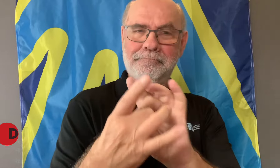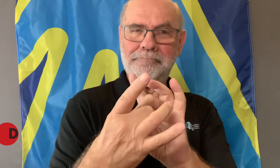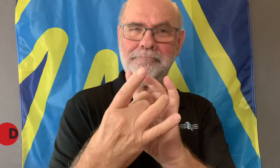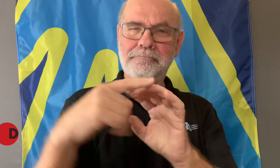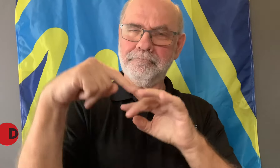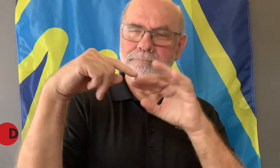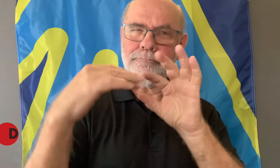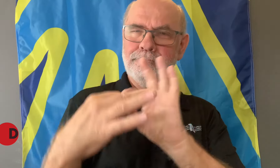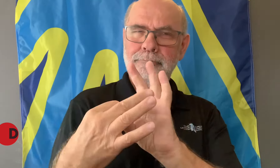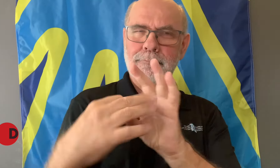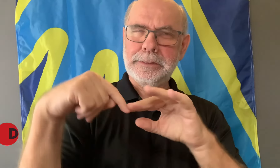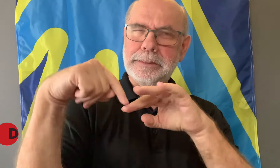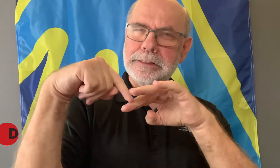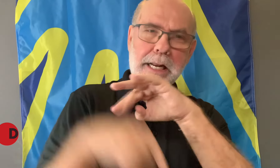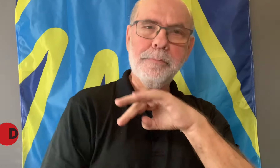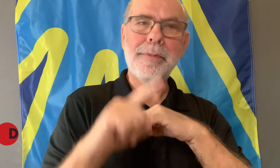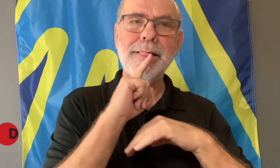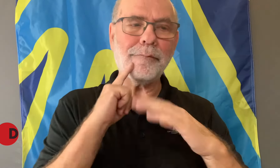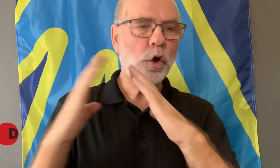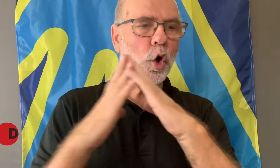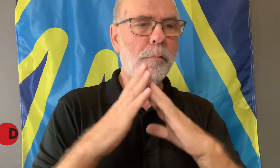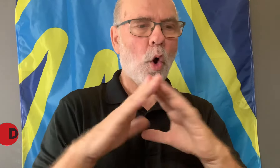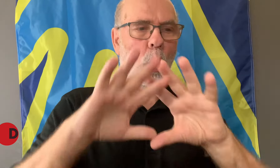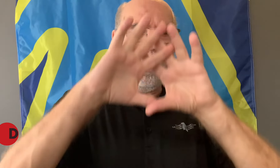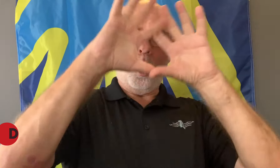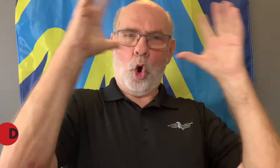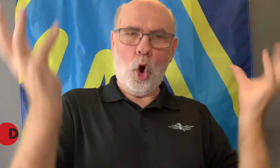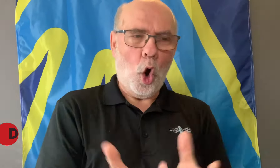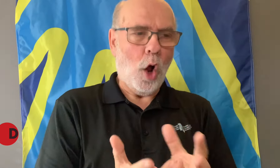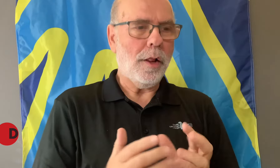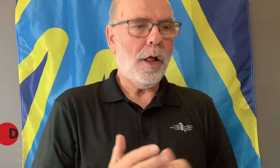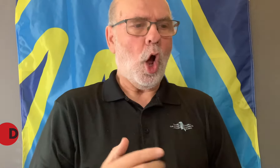to the roots of Deaf communities of the Deaf world around the world.